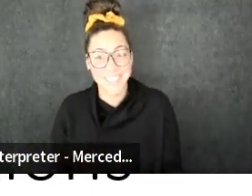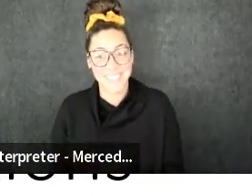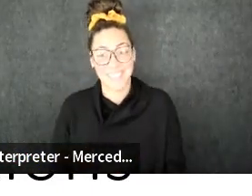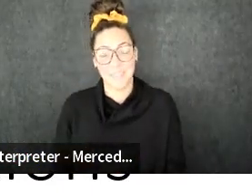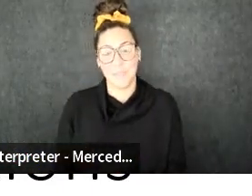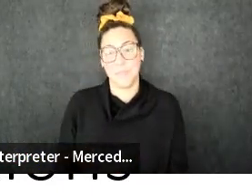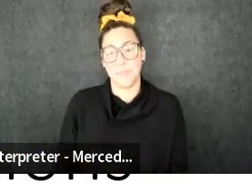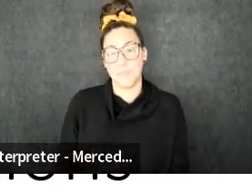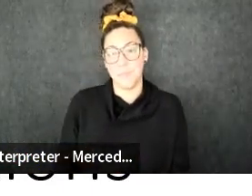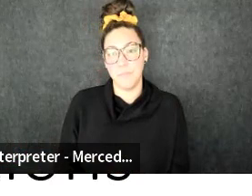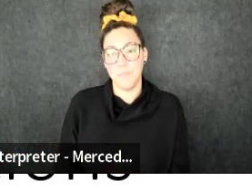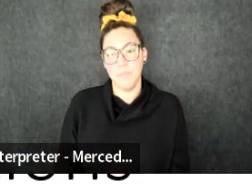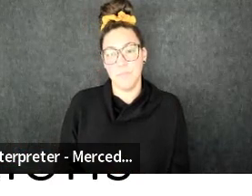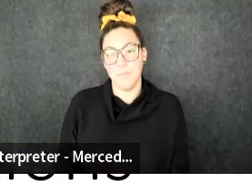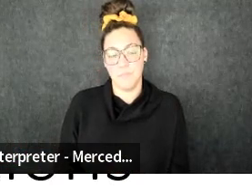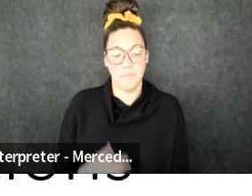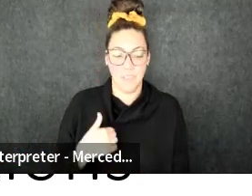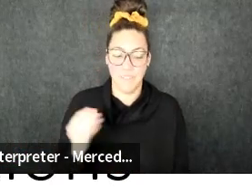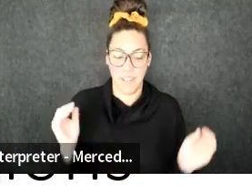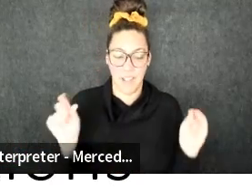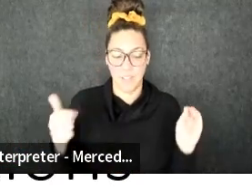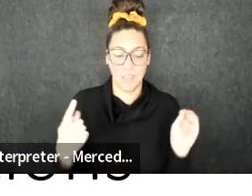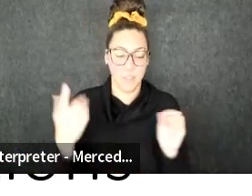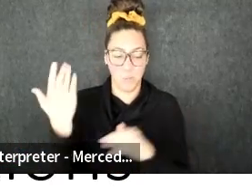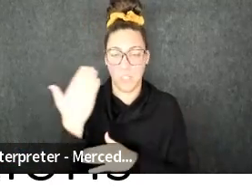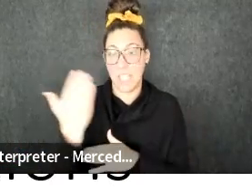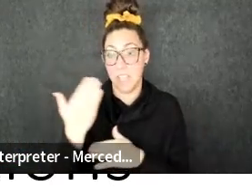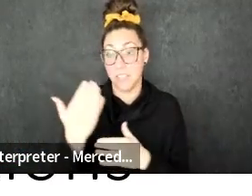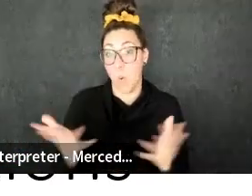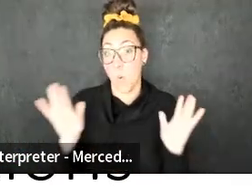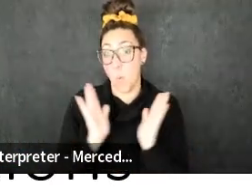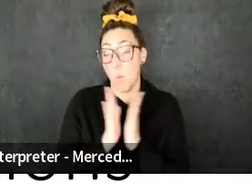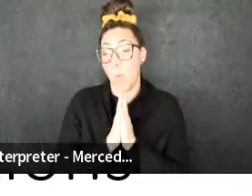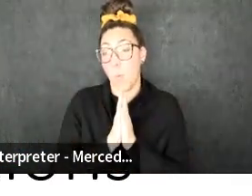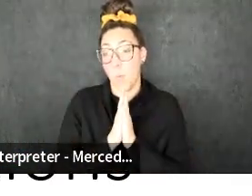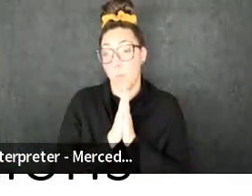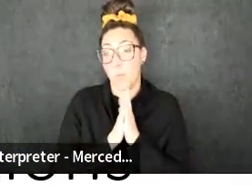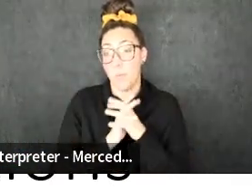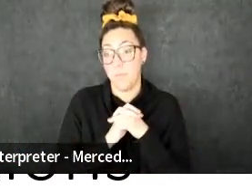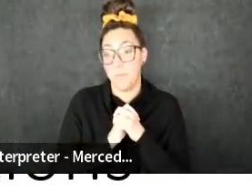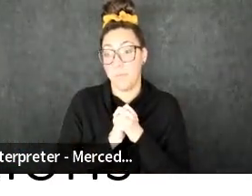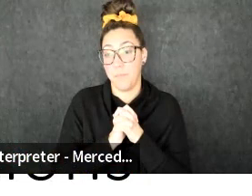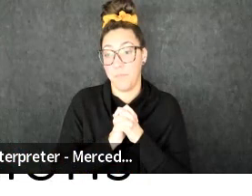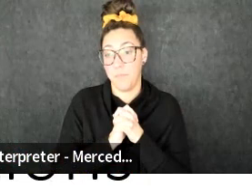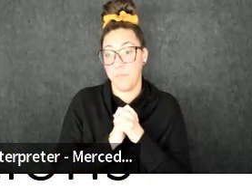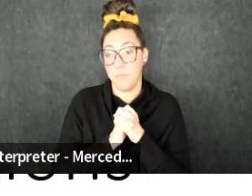I don't have anything else to present. So we still have a few more minutes.